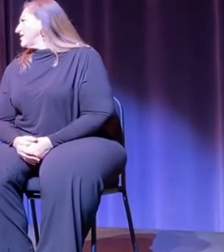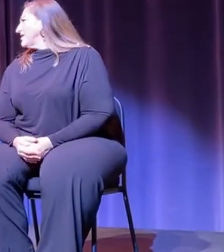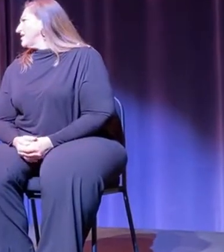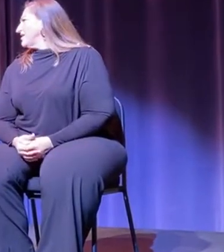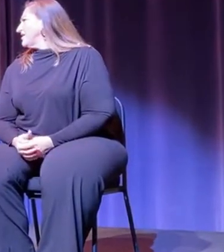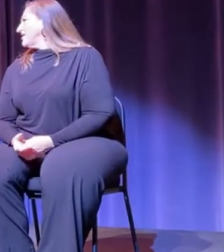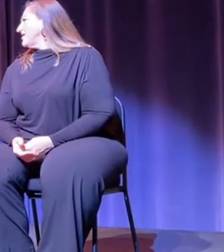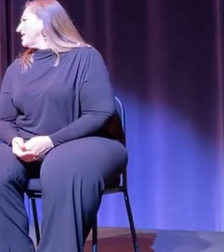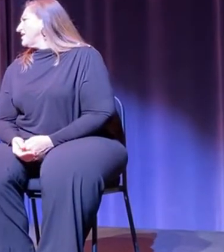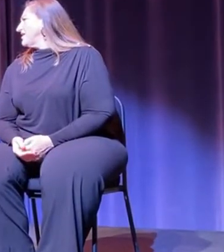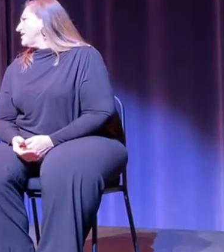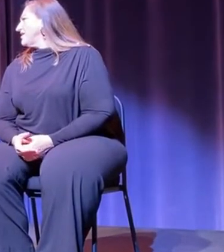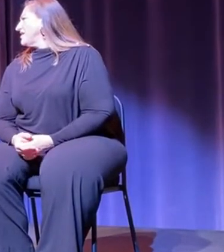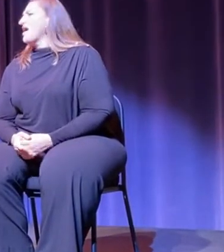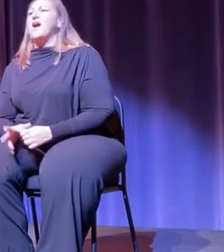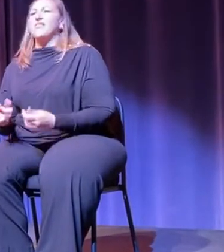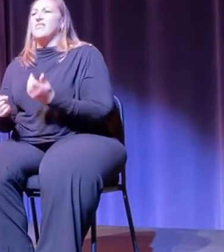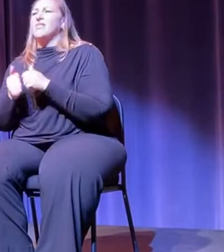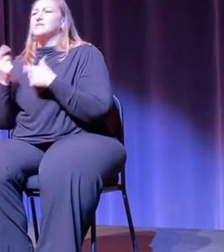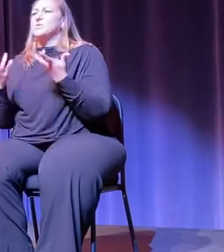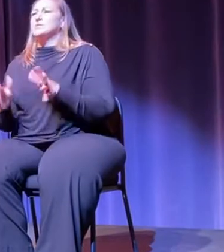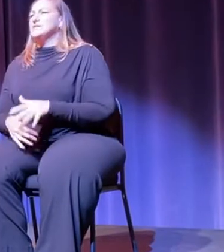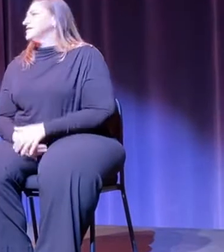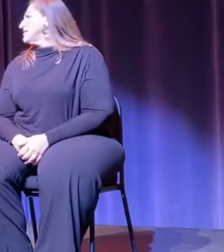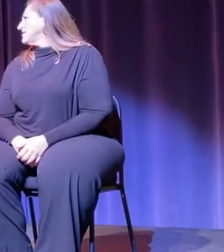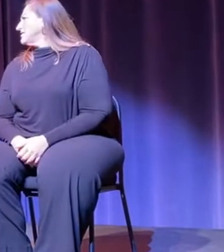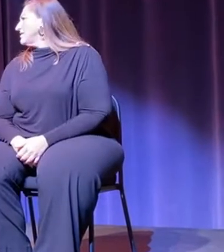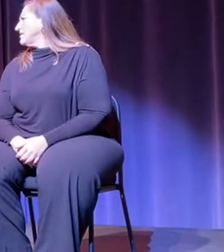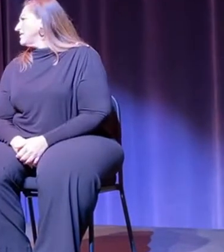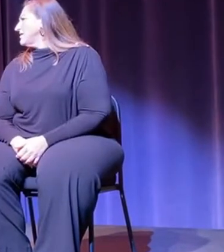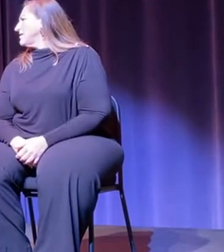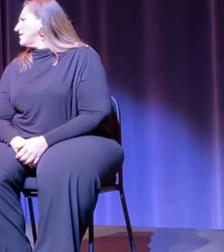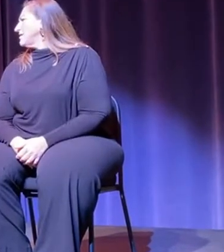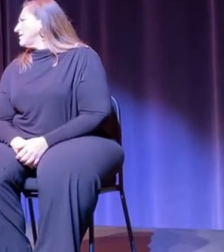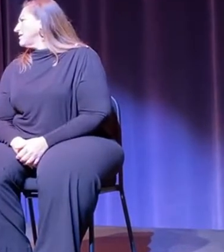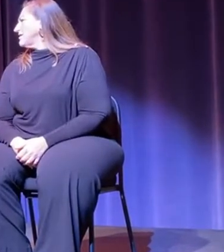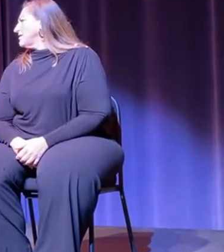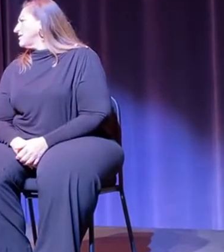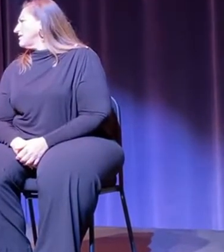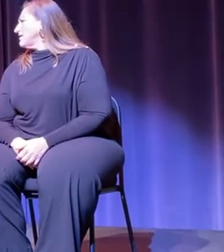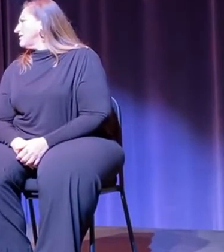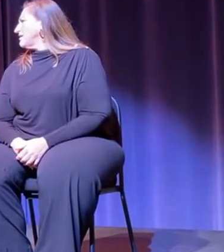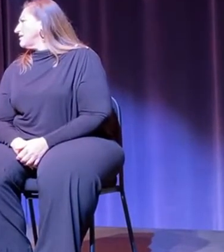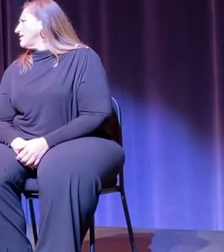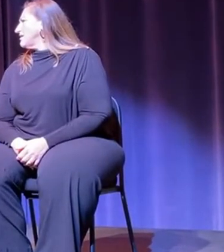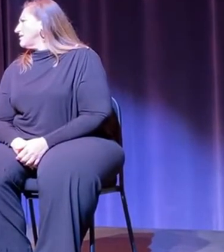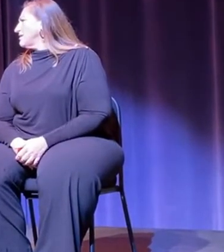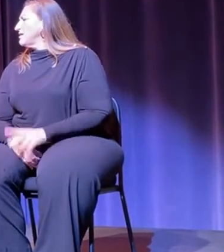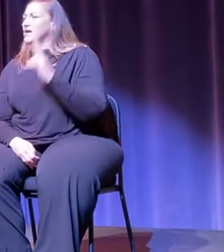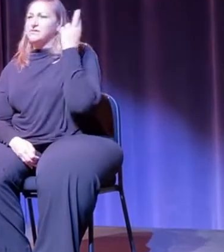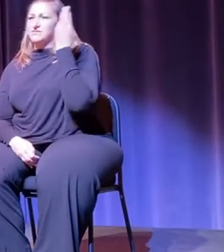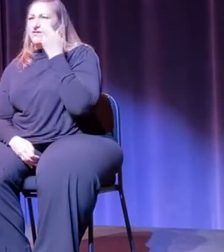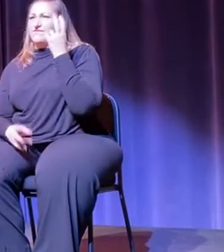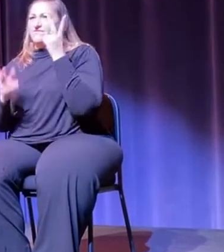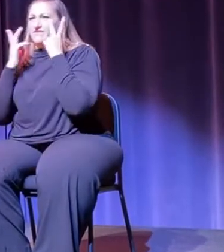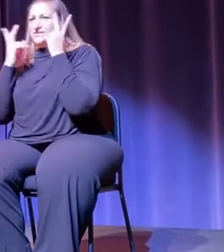I think that's mostly it. I'll add if I think of anything else. I just realized that I didn't do my visual descriptions so I'll do it really quickly.